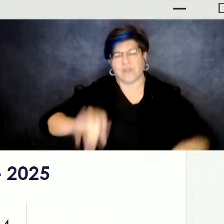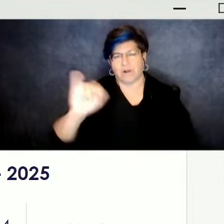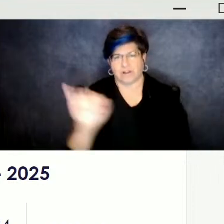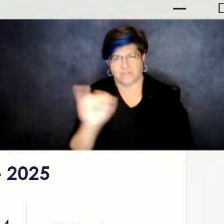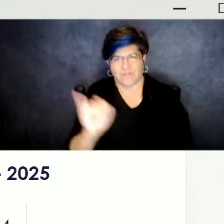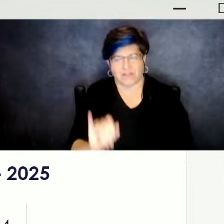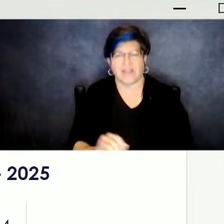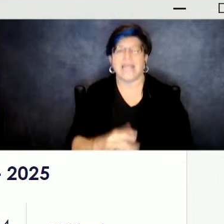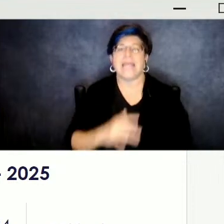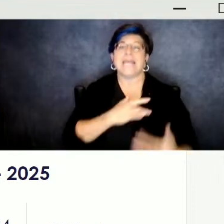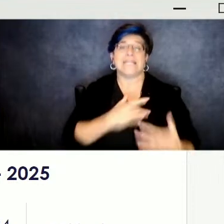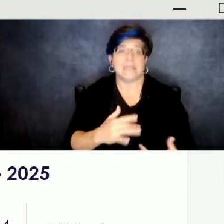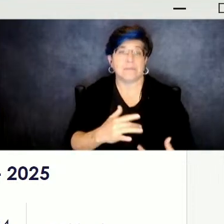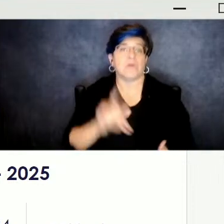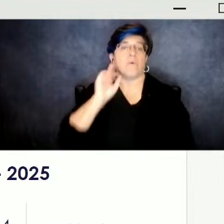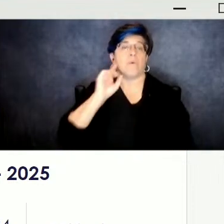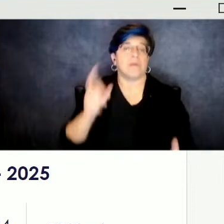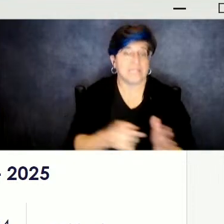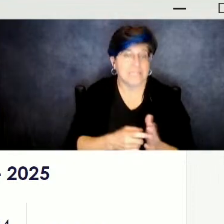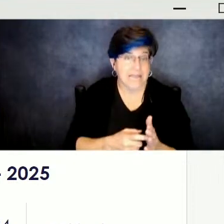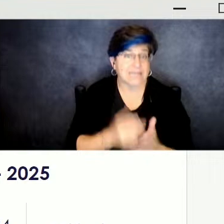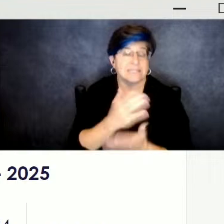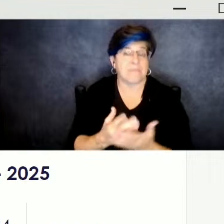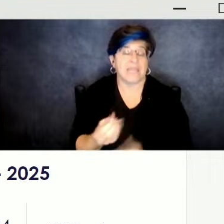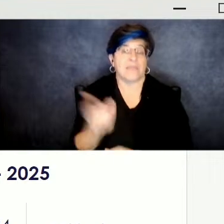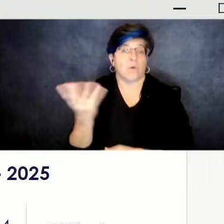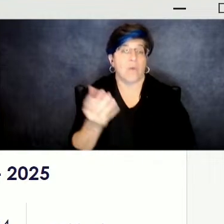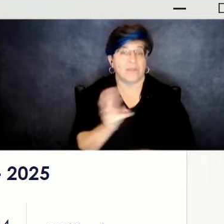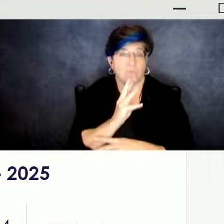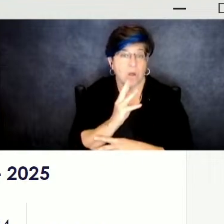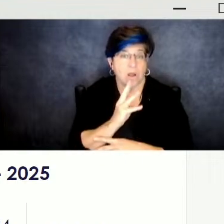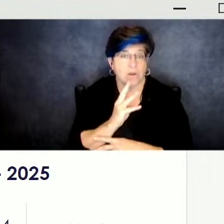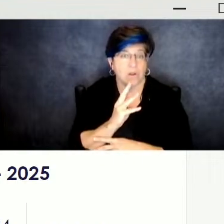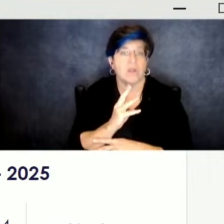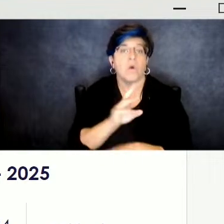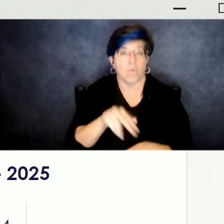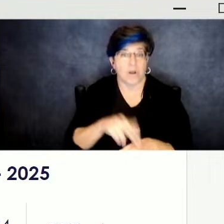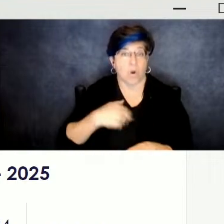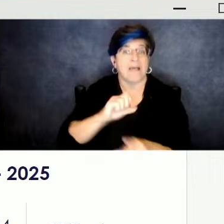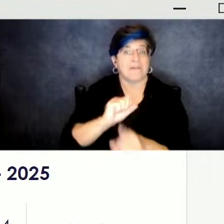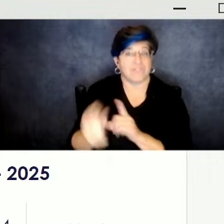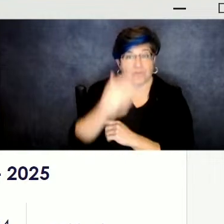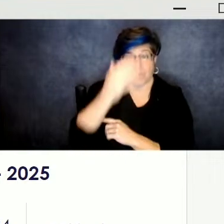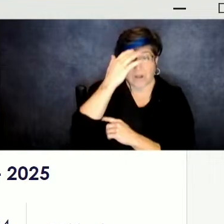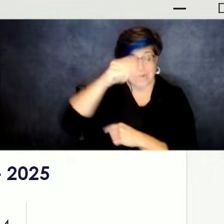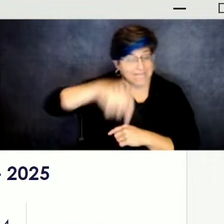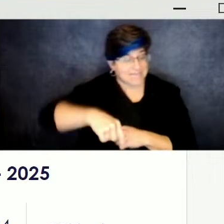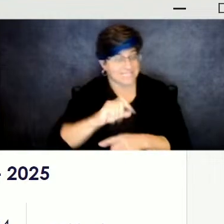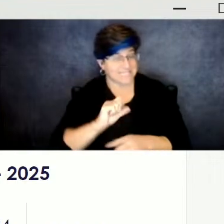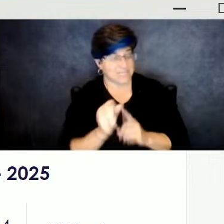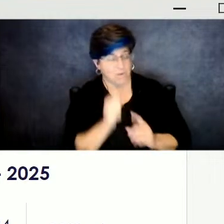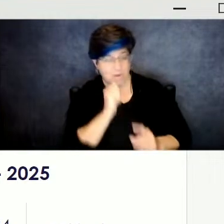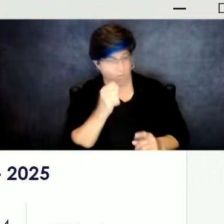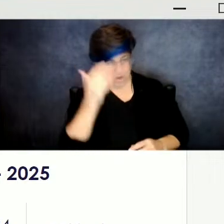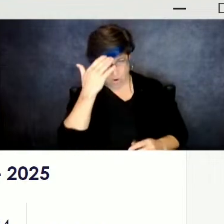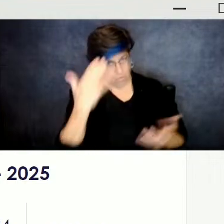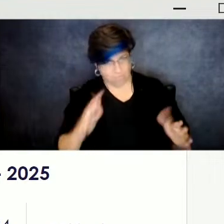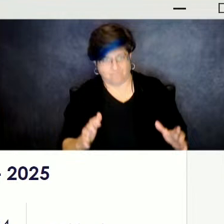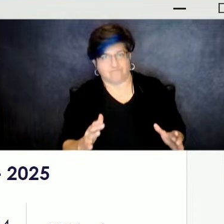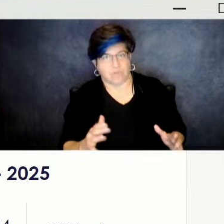VARIOUS INFECTIONS. TYPICALLY WHEN WE HAVE A WASTEWATER DETECTION WE